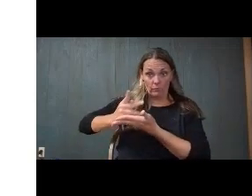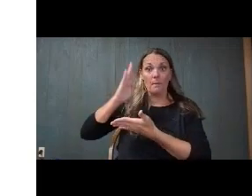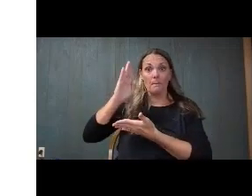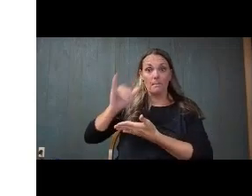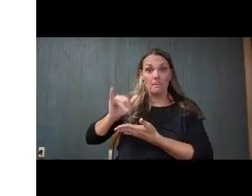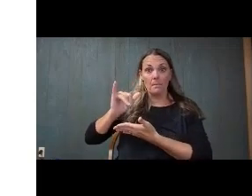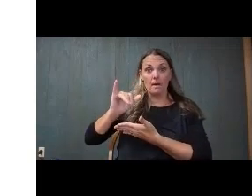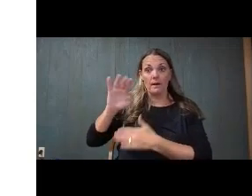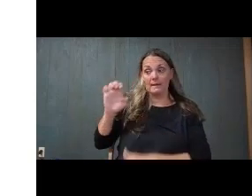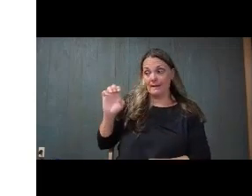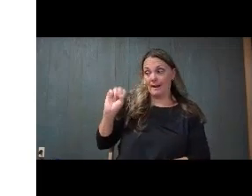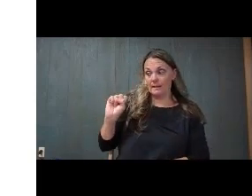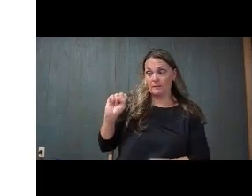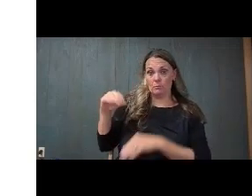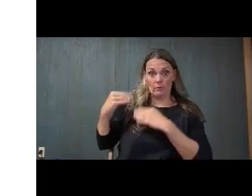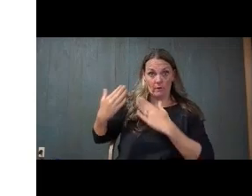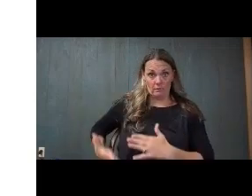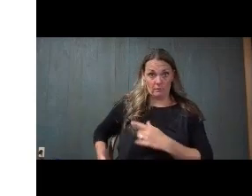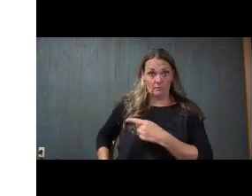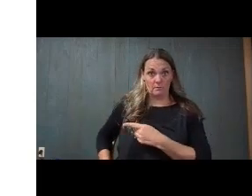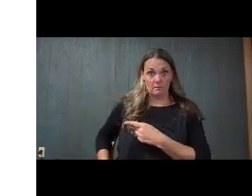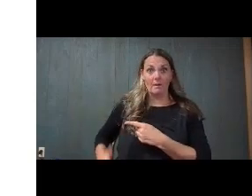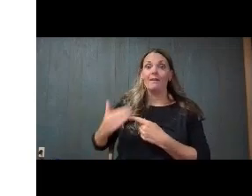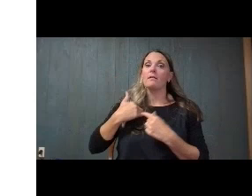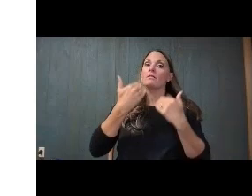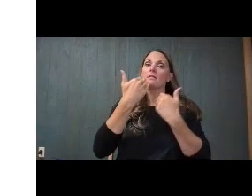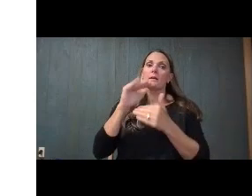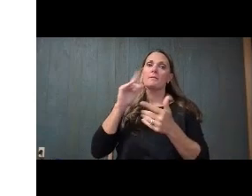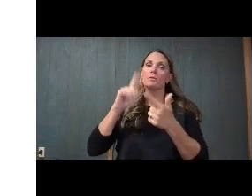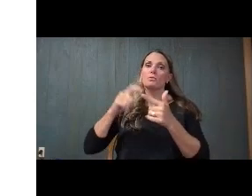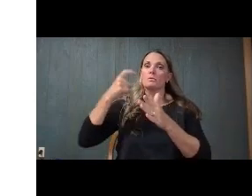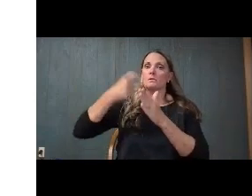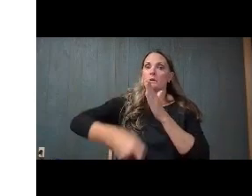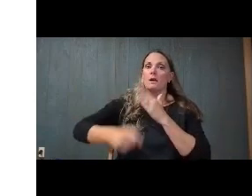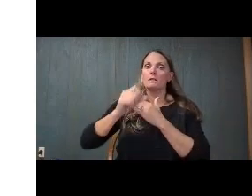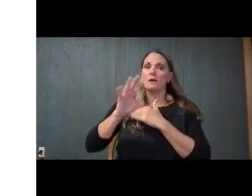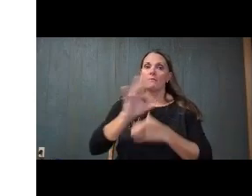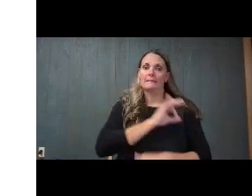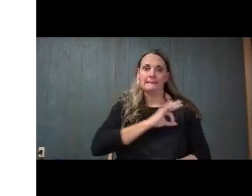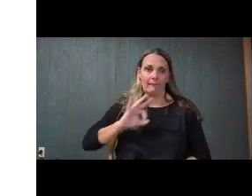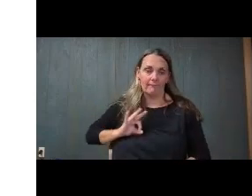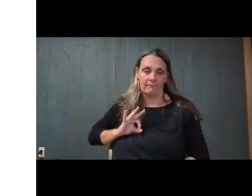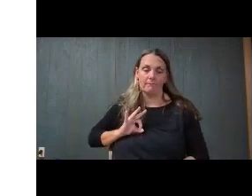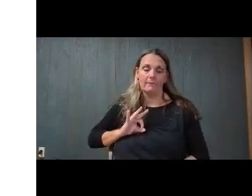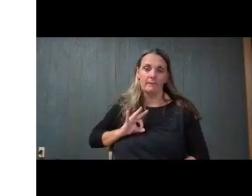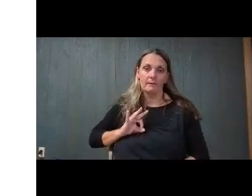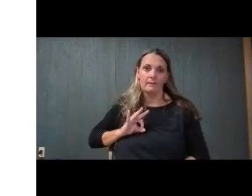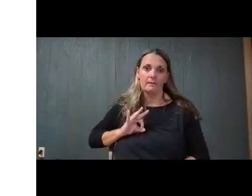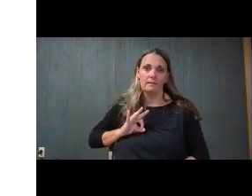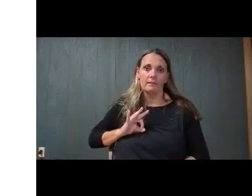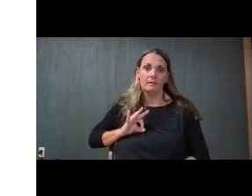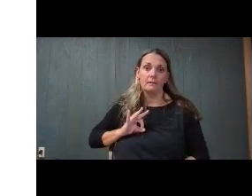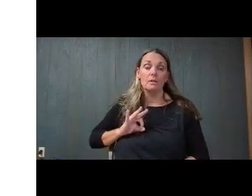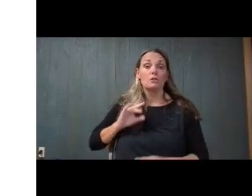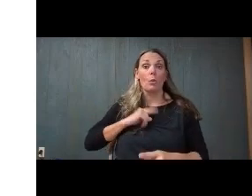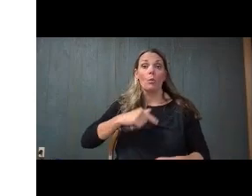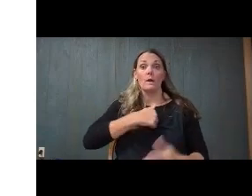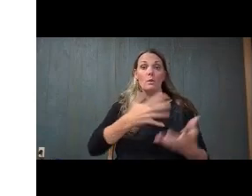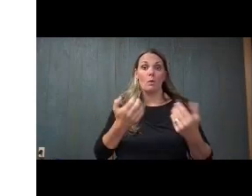service providers are limited to costs of staffing to increase capacity